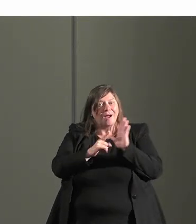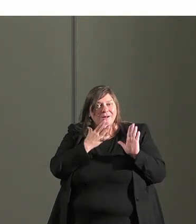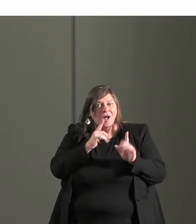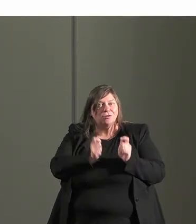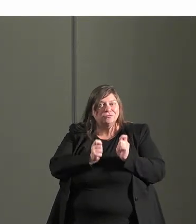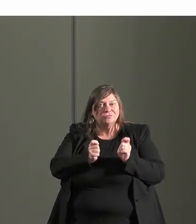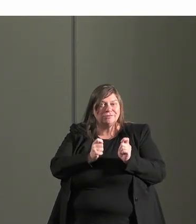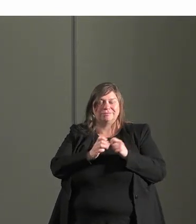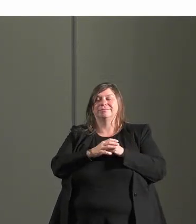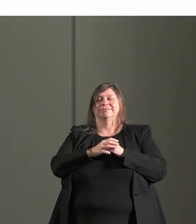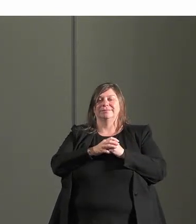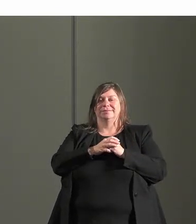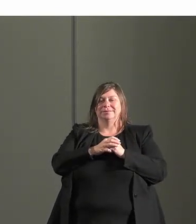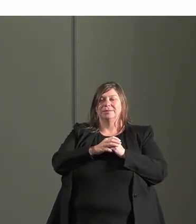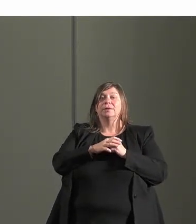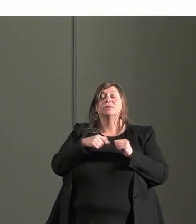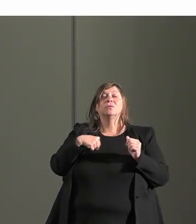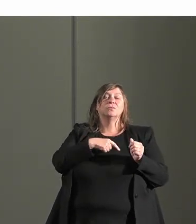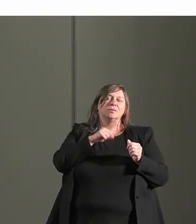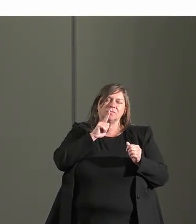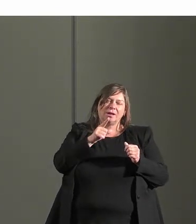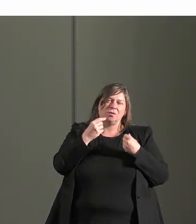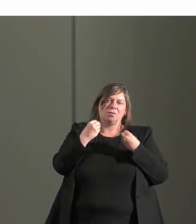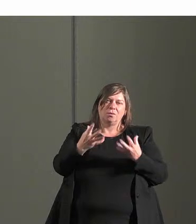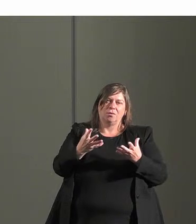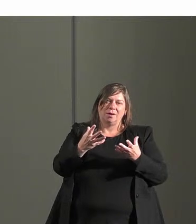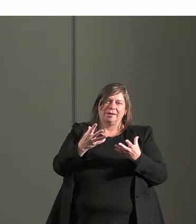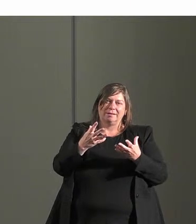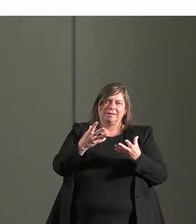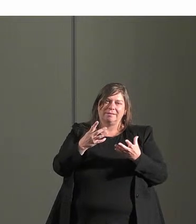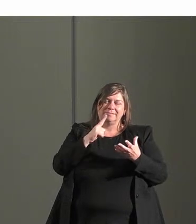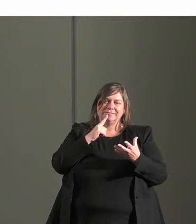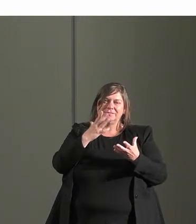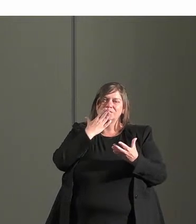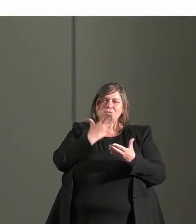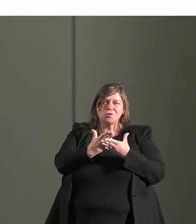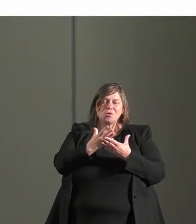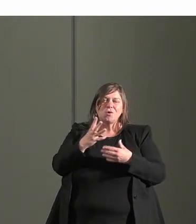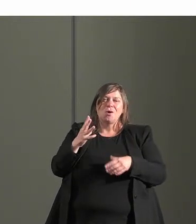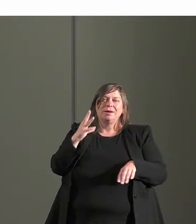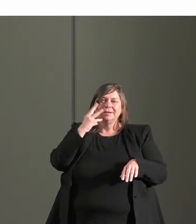screen and give you tie face and font size spacing and text background color and more . And we are trying to give you a